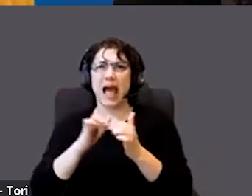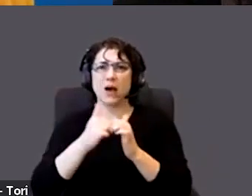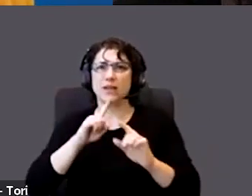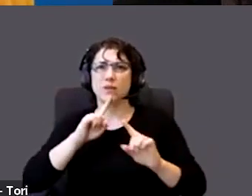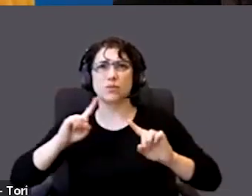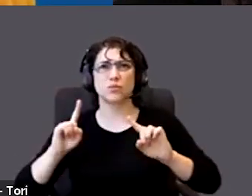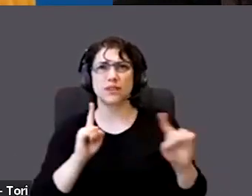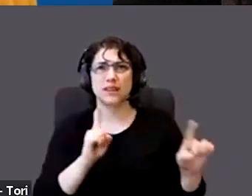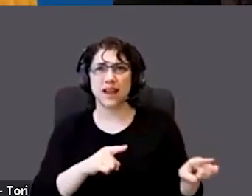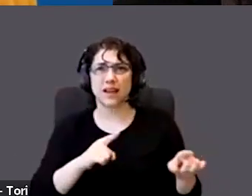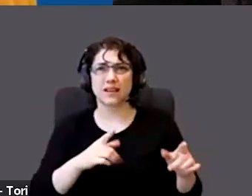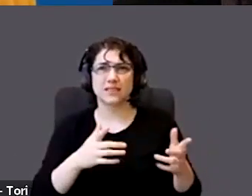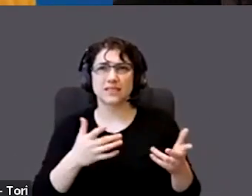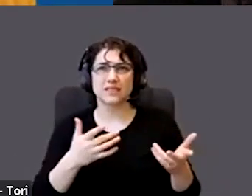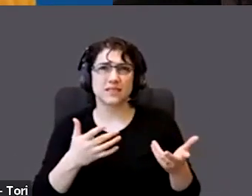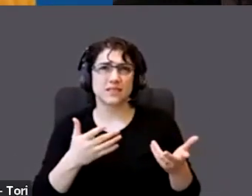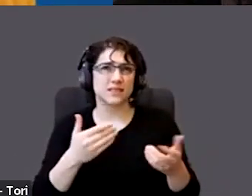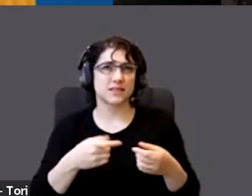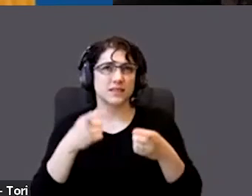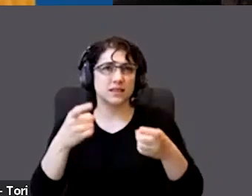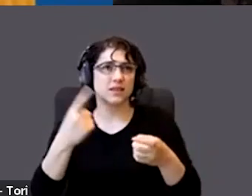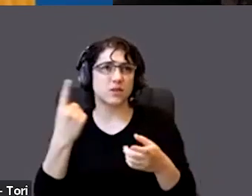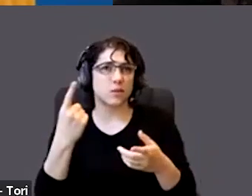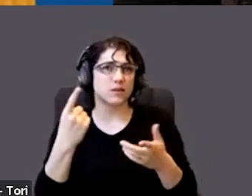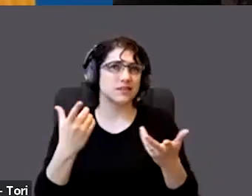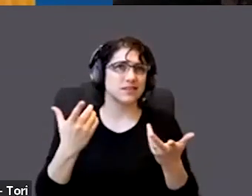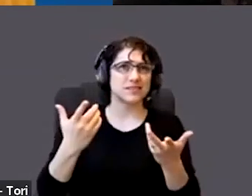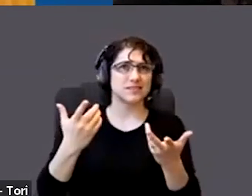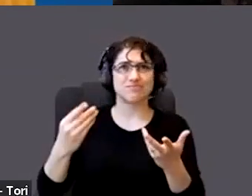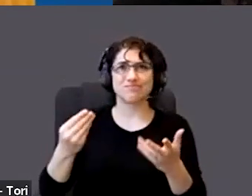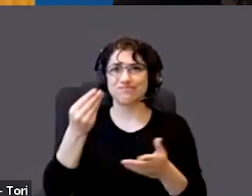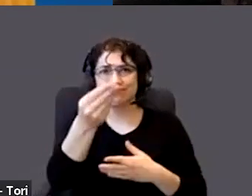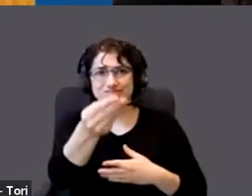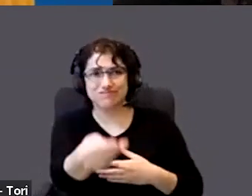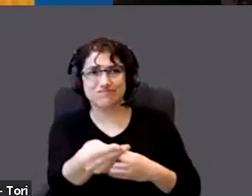give something to them to be able to pivot and then translate it for their population?